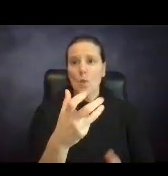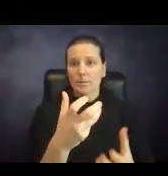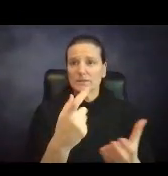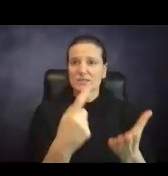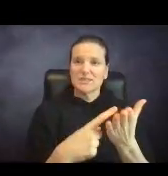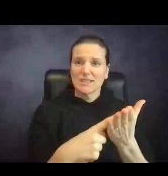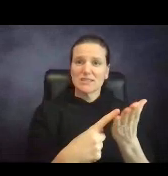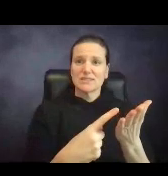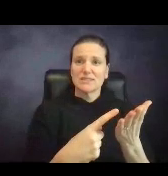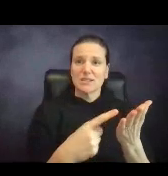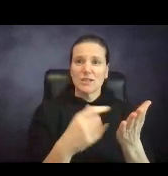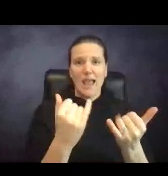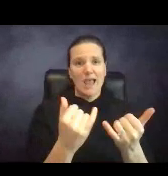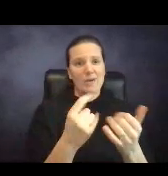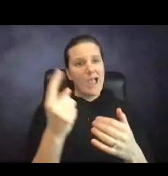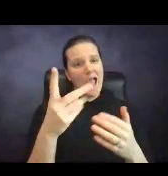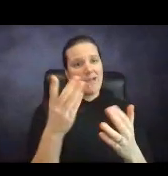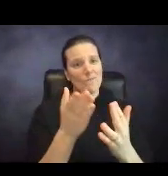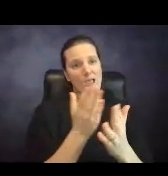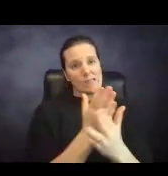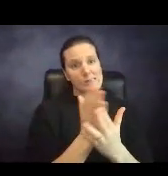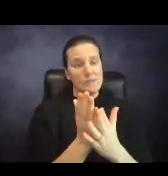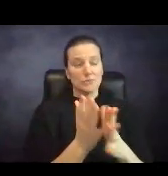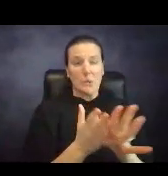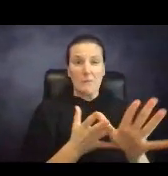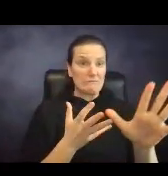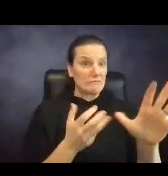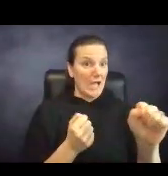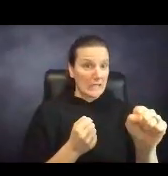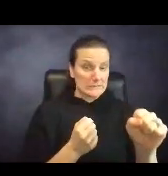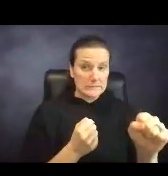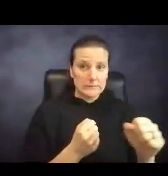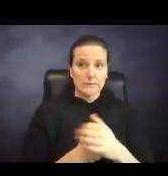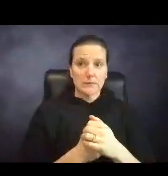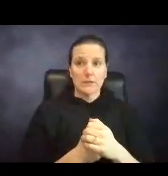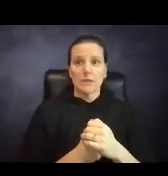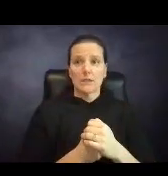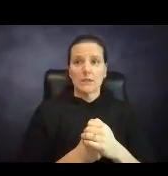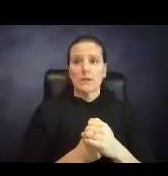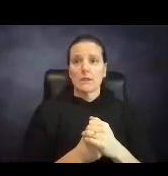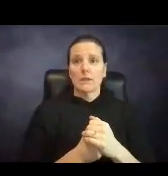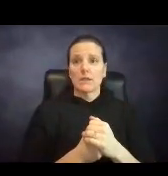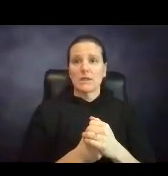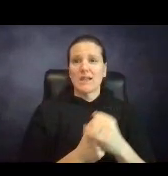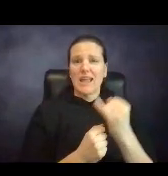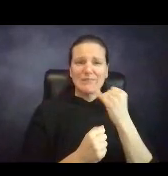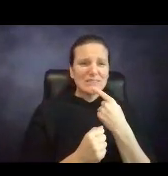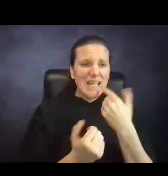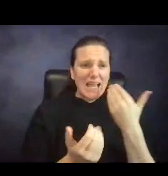at the halfway point since I've been going so fast, if anybody wants to just say like, Hey, can you say that again? I'm happy to go back.